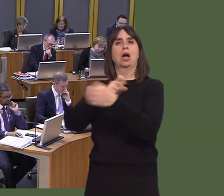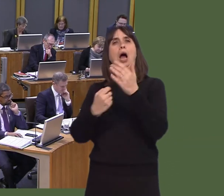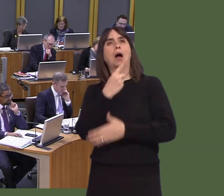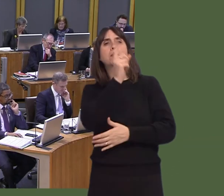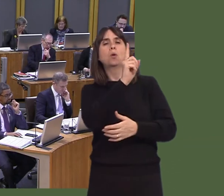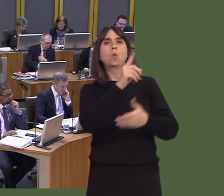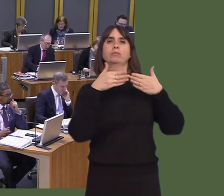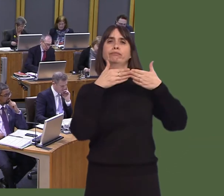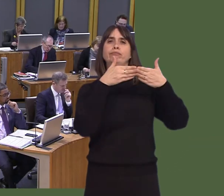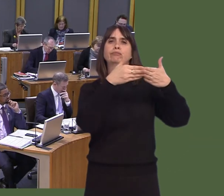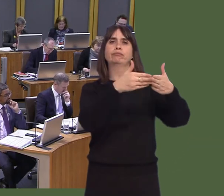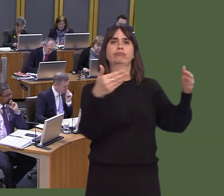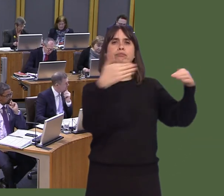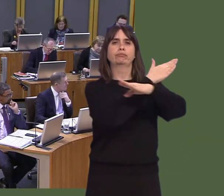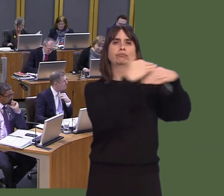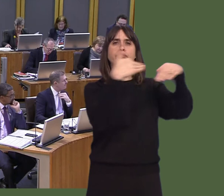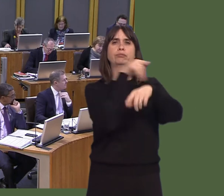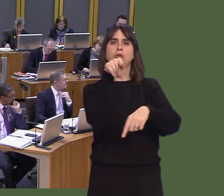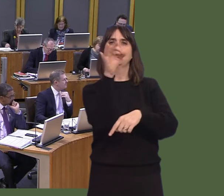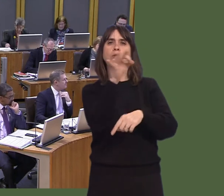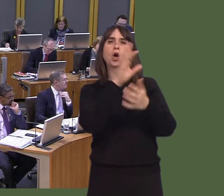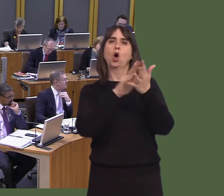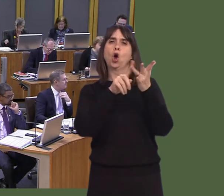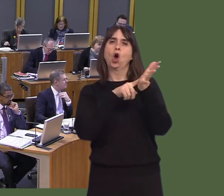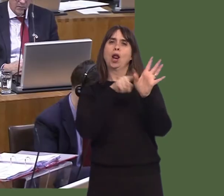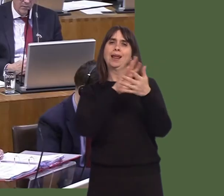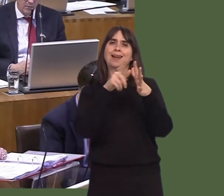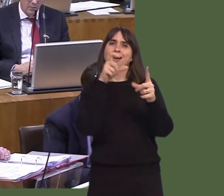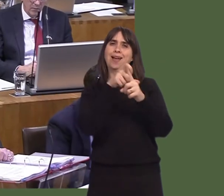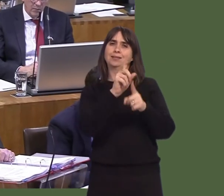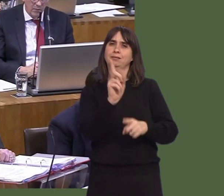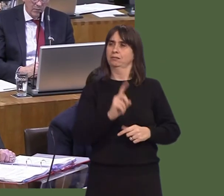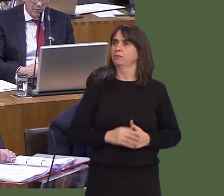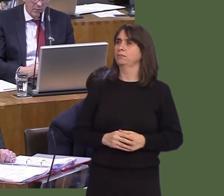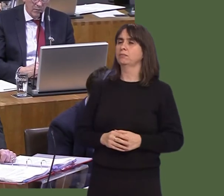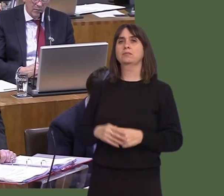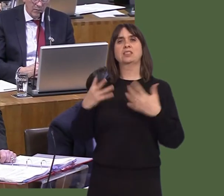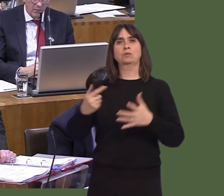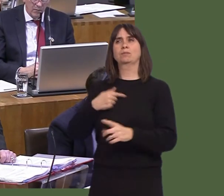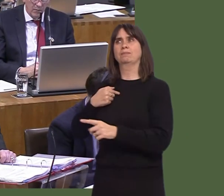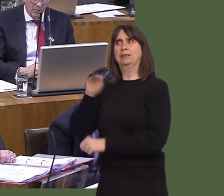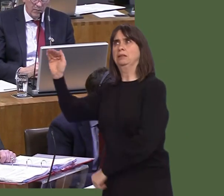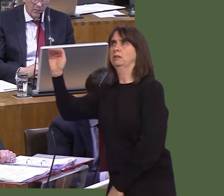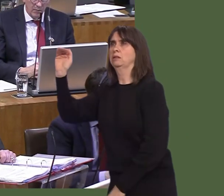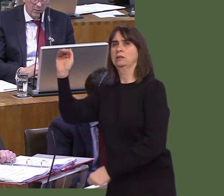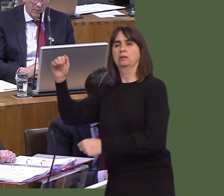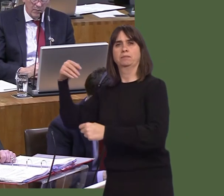of courseóthe fourth industrial revolution, and that team is exploring ways to optimise